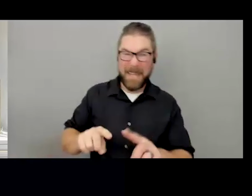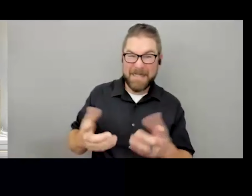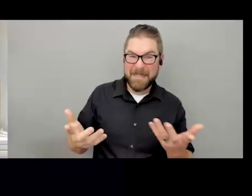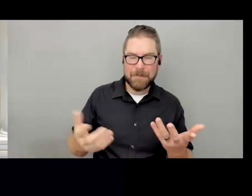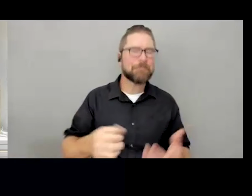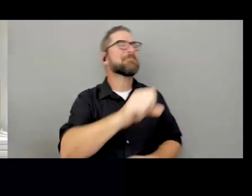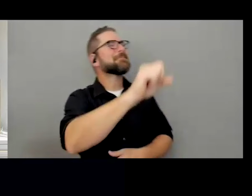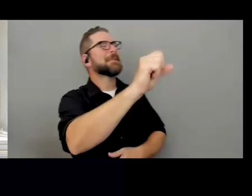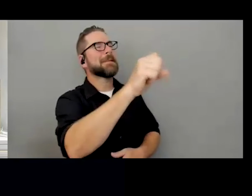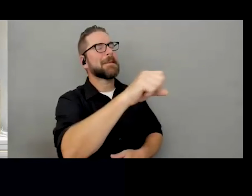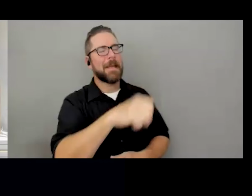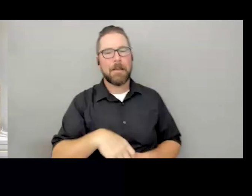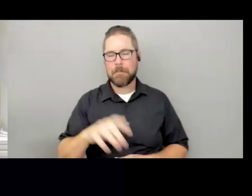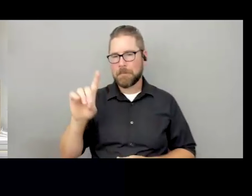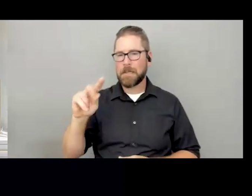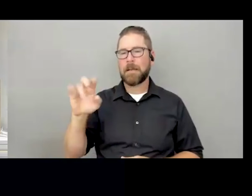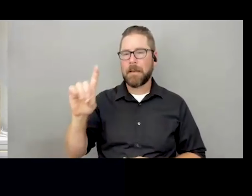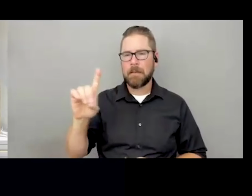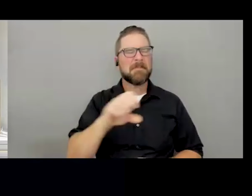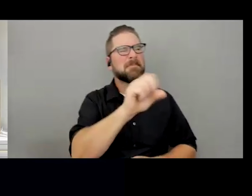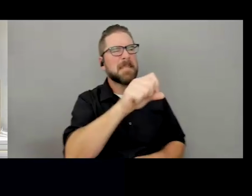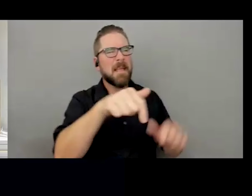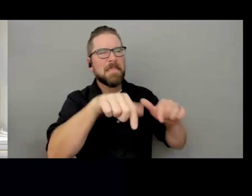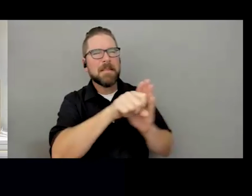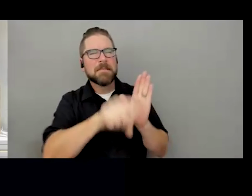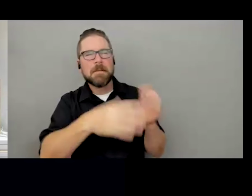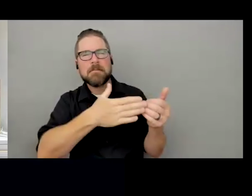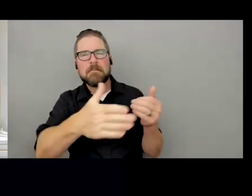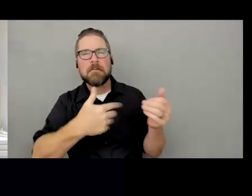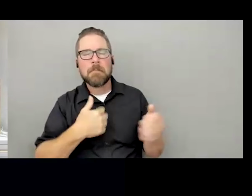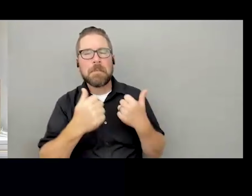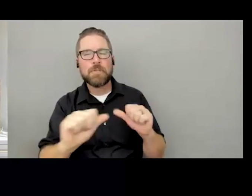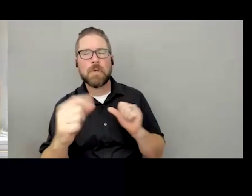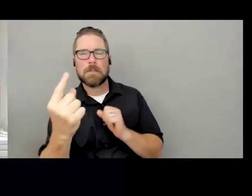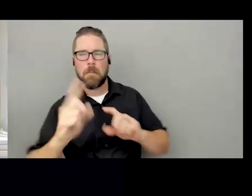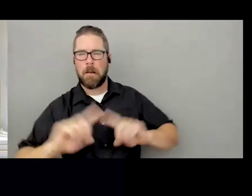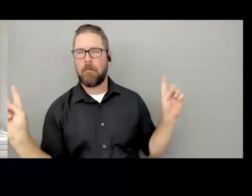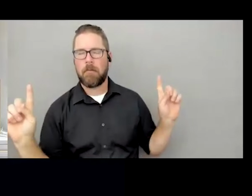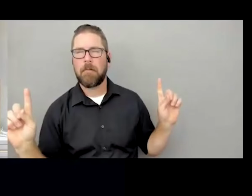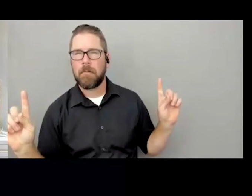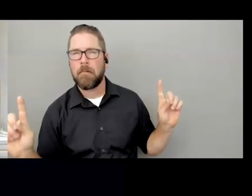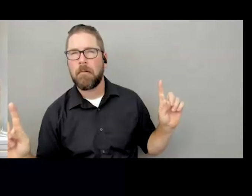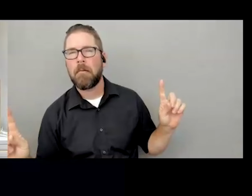I'm going to try something a little different this semester myself. I'm going to try, once I start to initiate the process,